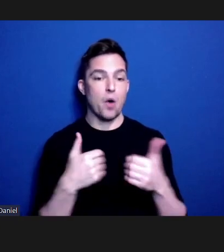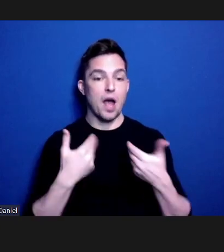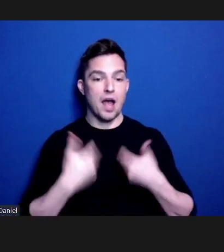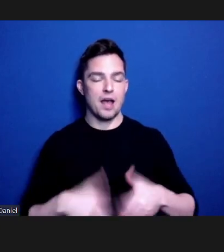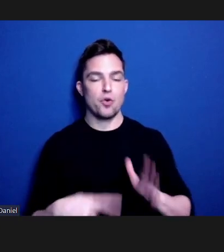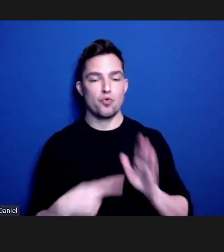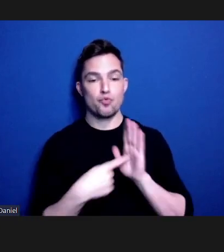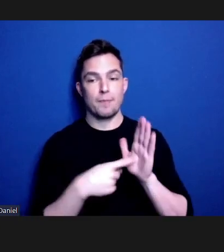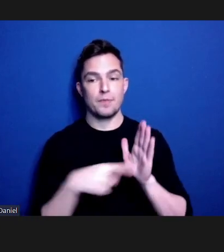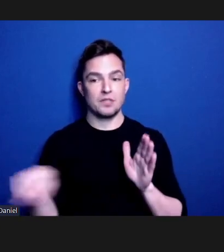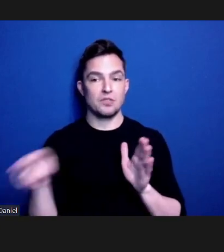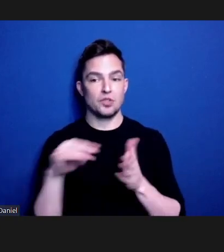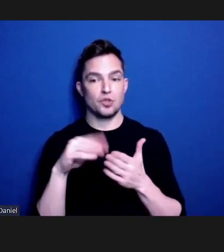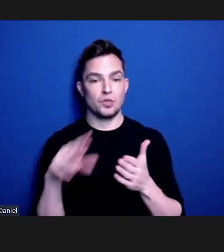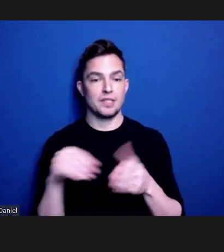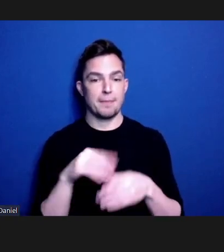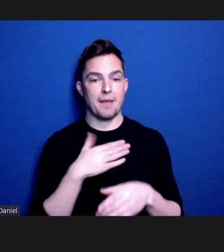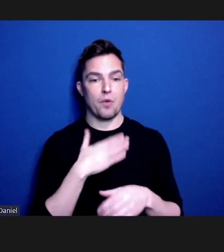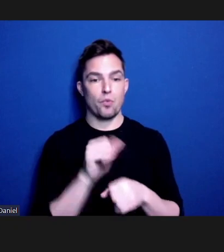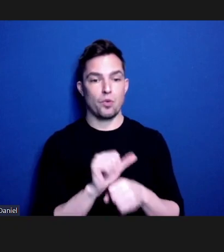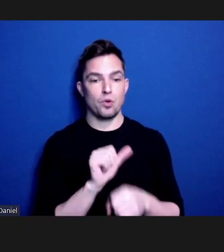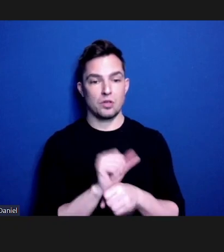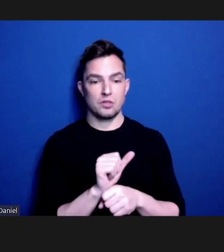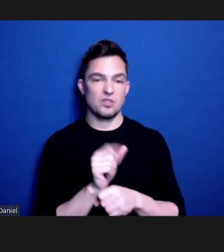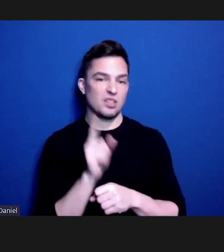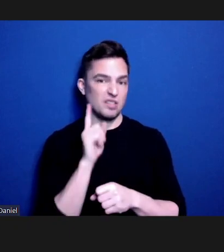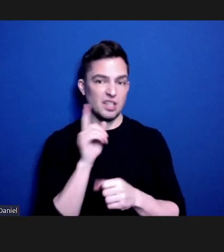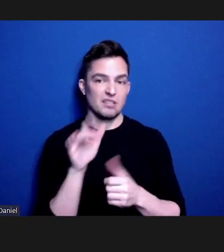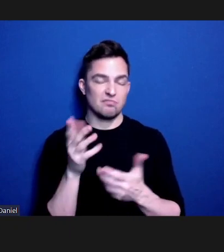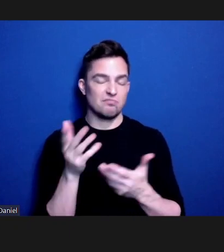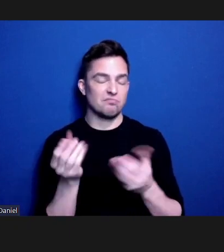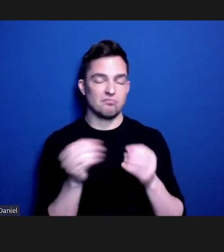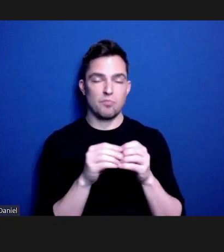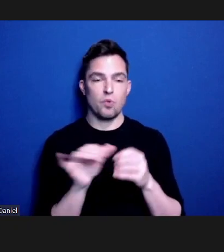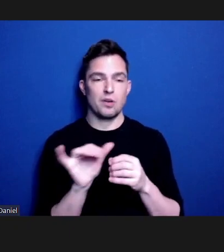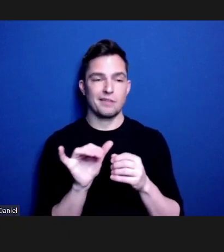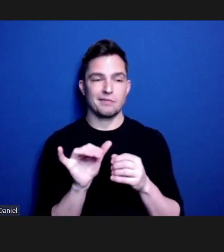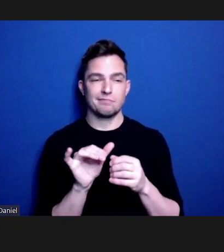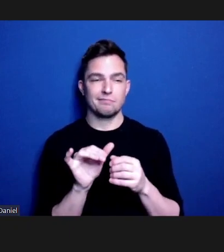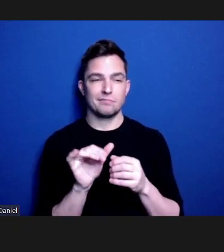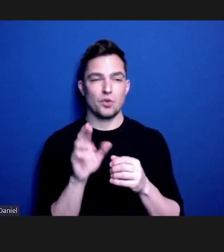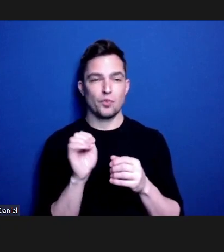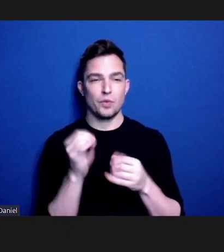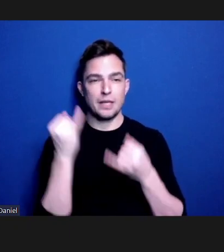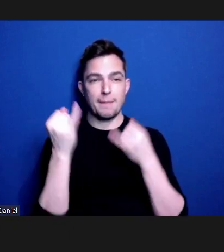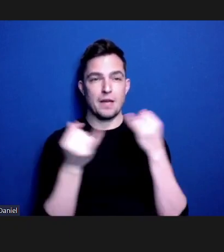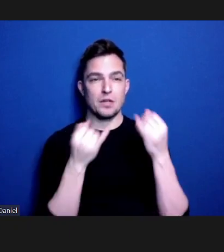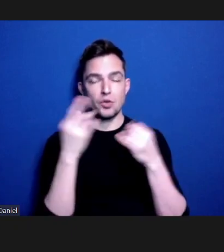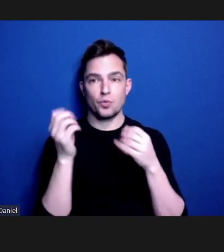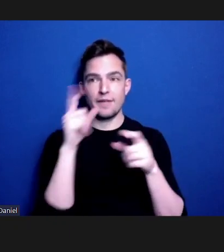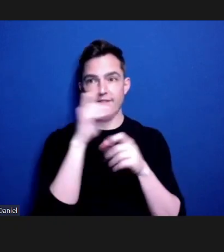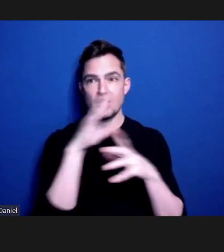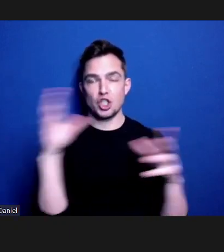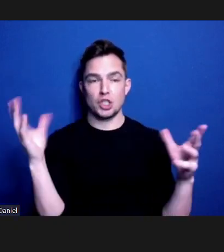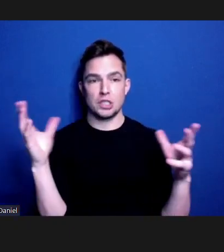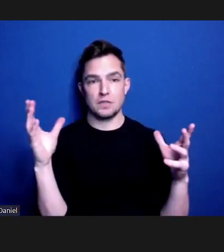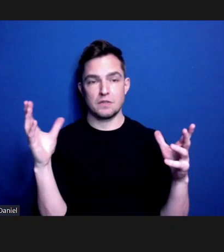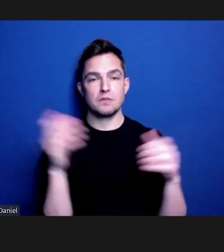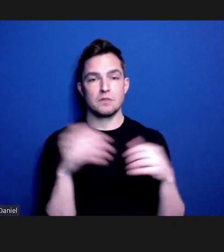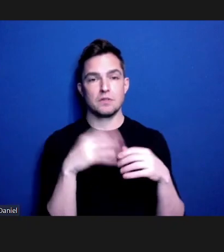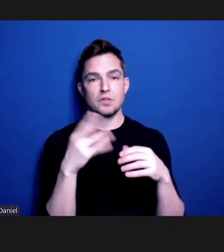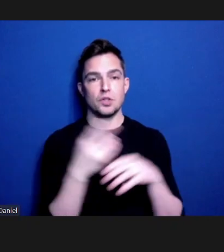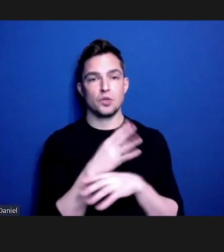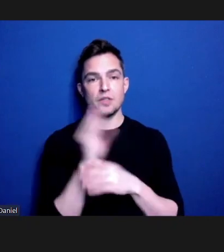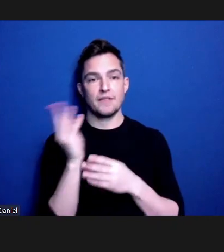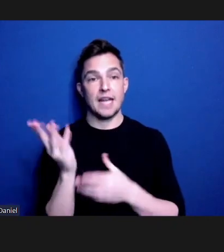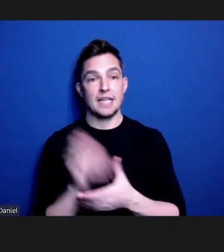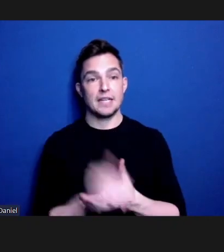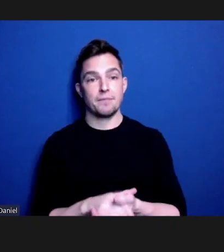in my work. So I think it's more so re-imagining, re-envisioning the use of data, and it can